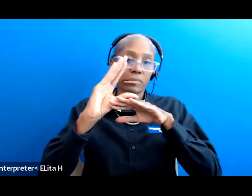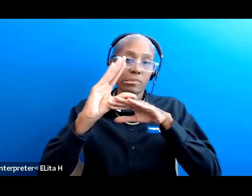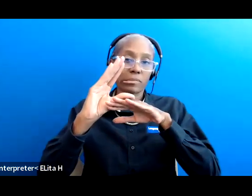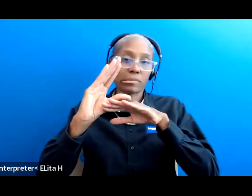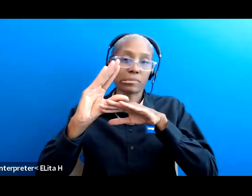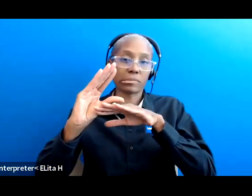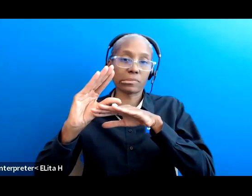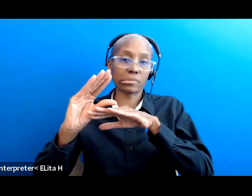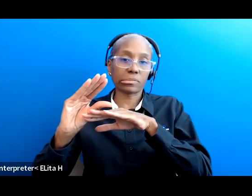I talk about this a lot.